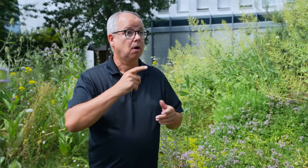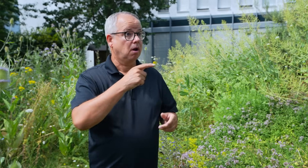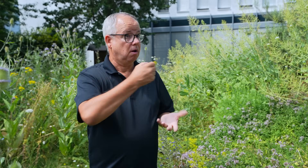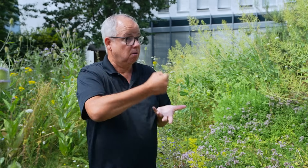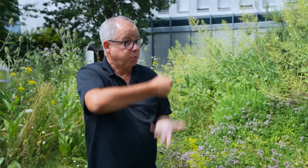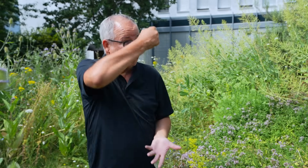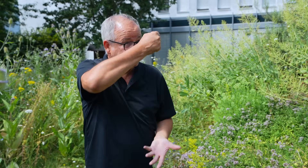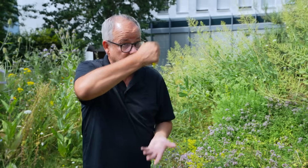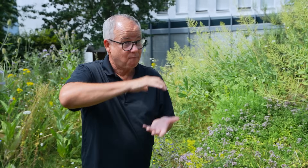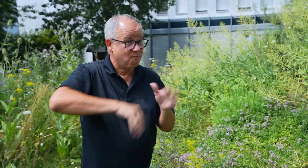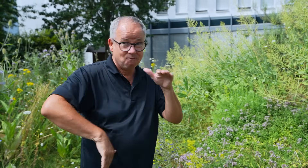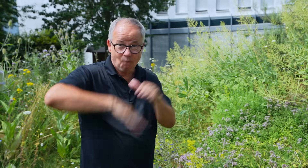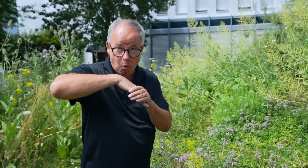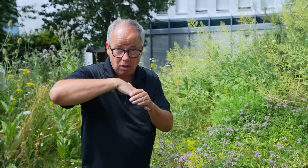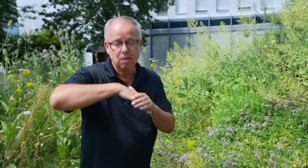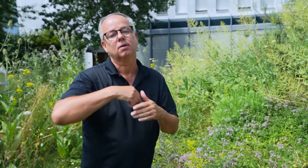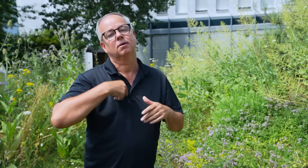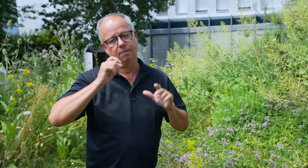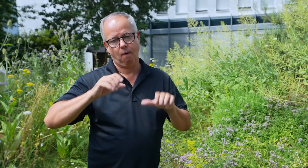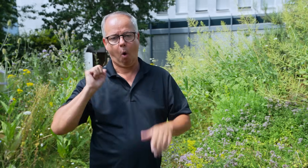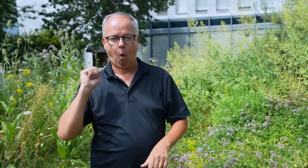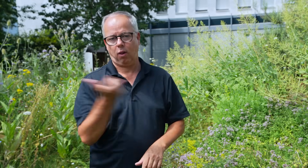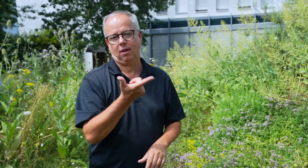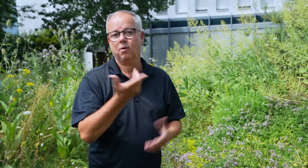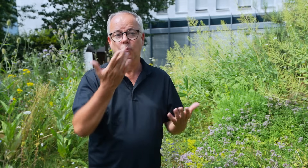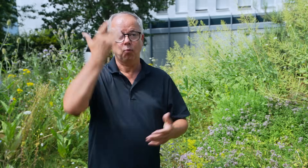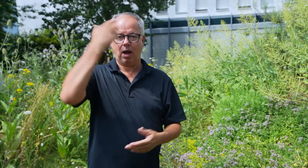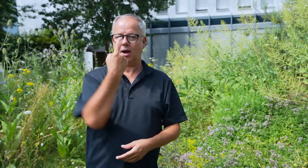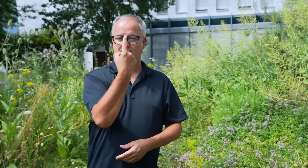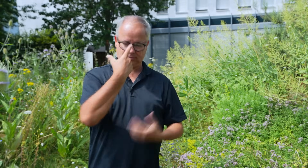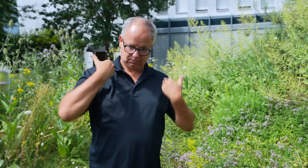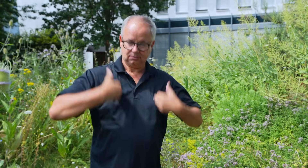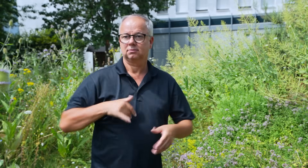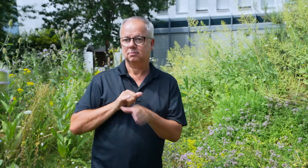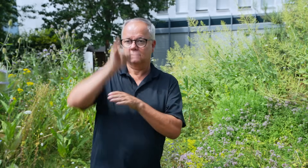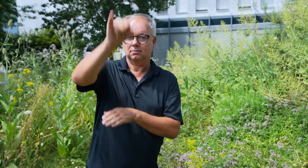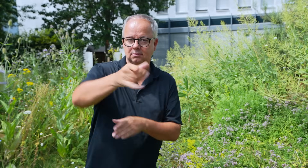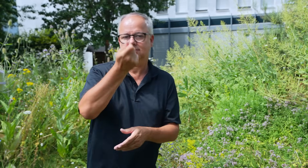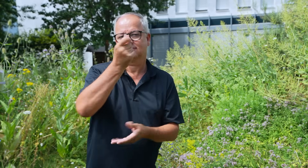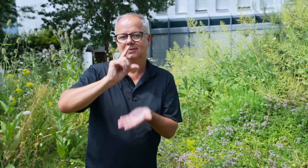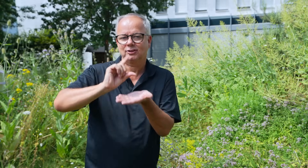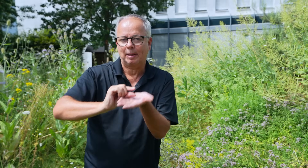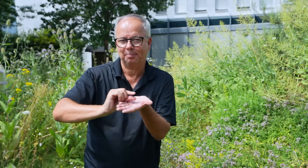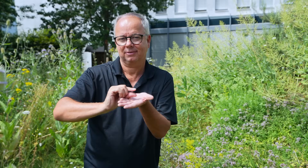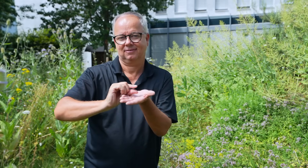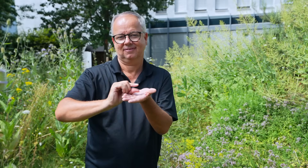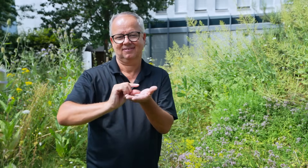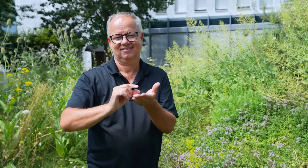If we’ve hit our maximum funding, it makes sense to have one person flying to collect